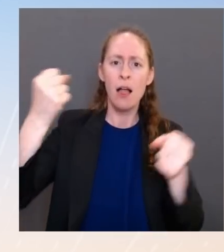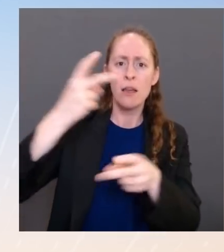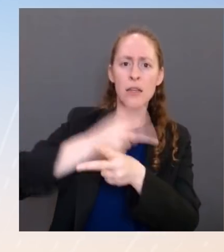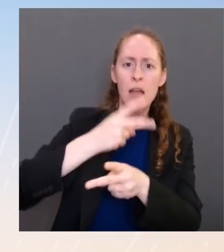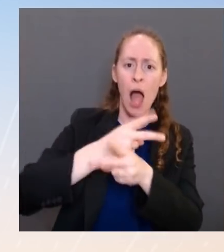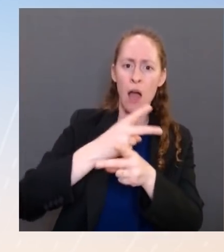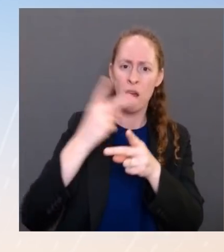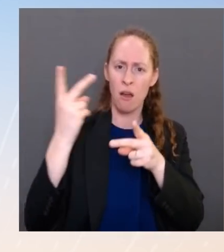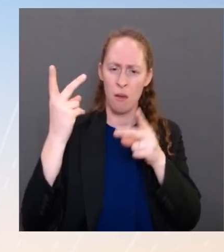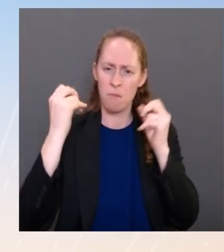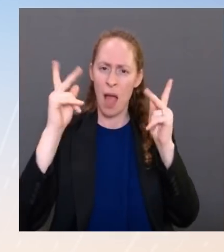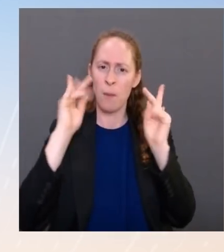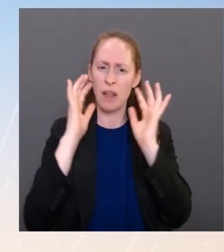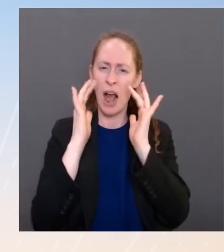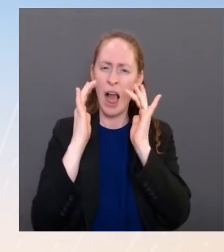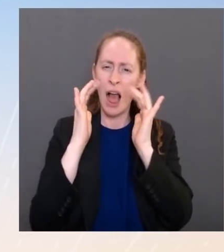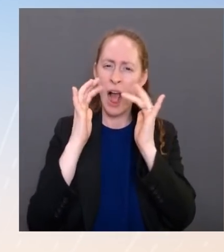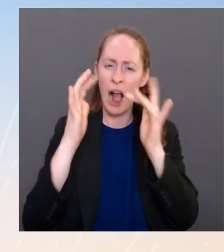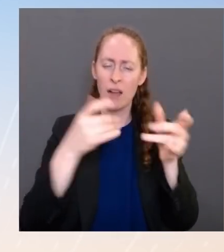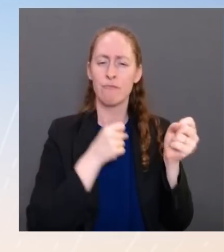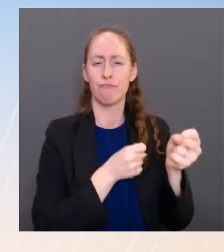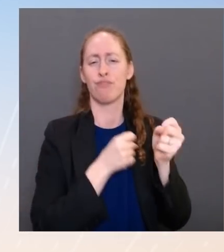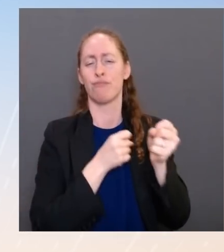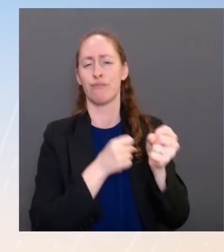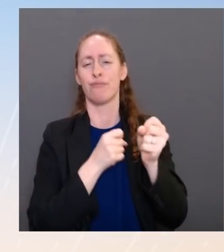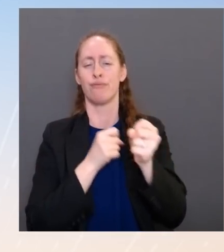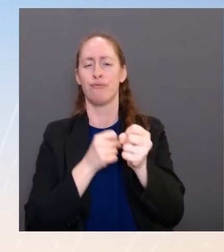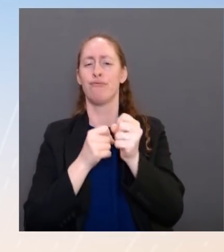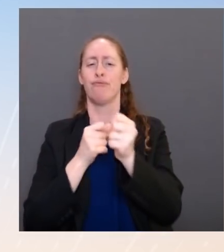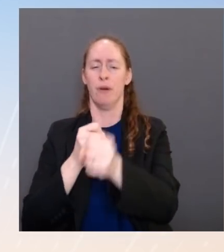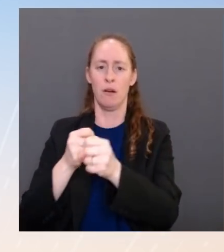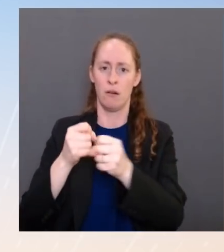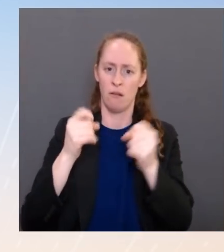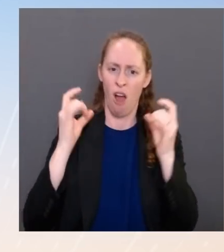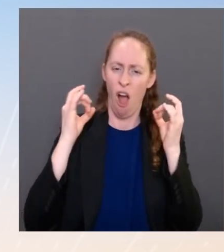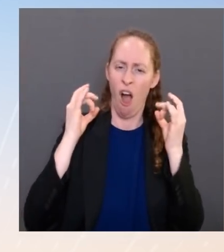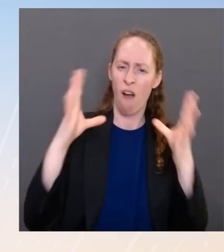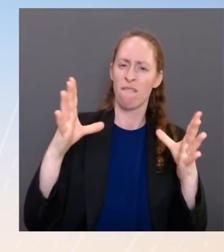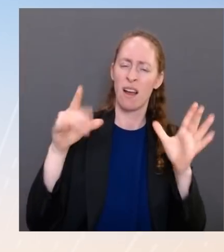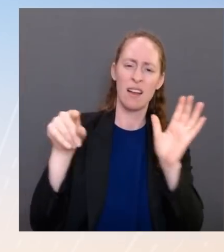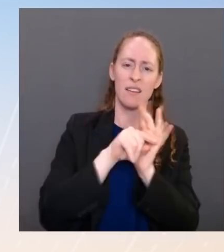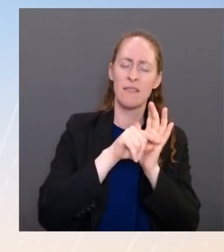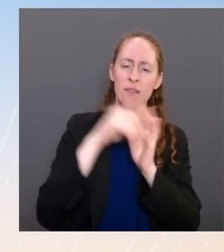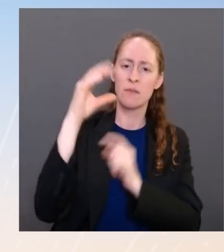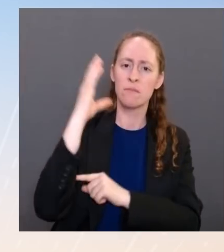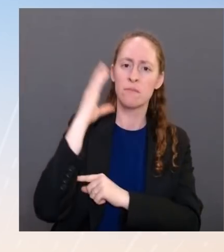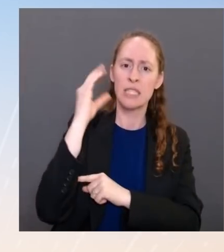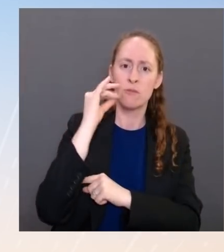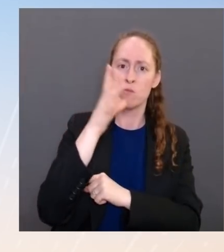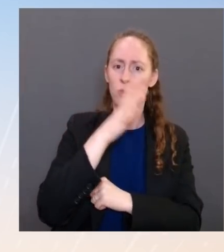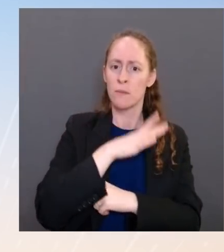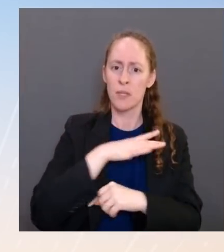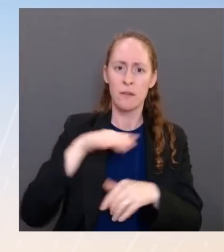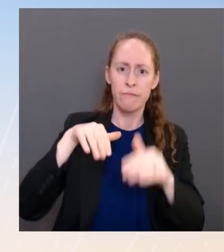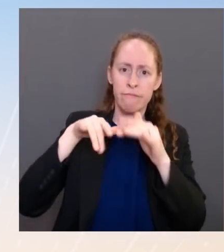peaceful outside of judges' homes, which, again, you know, have been peaceful and have not been violent. And the President has been clear about his view on them. Yeah. >> The Press: Thank you.